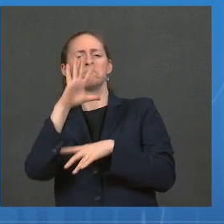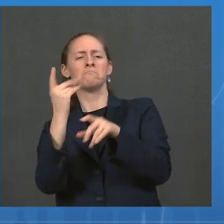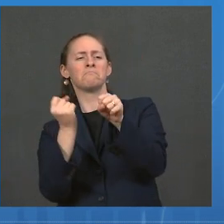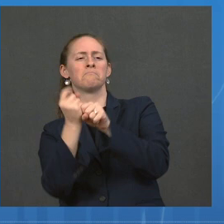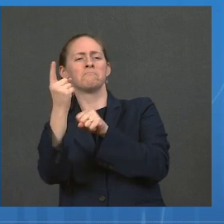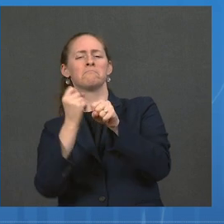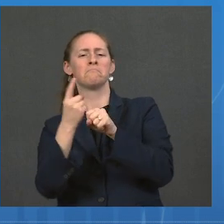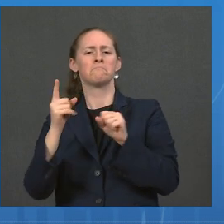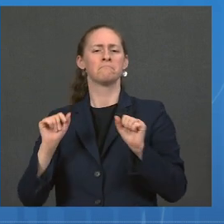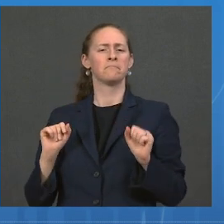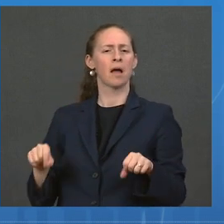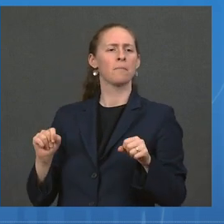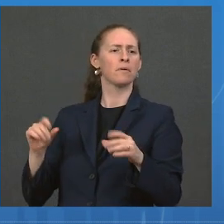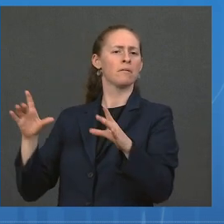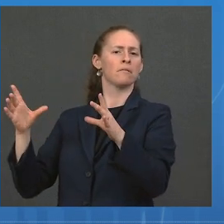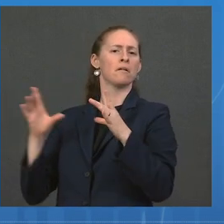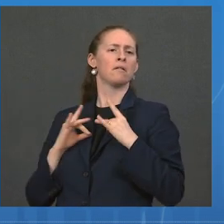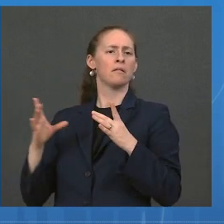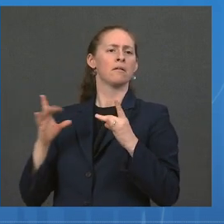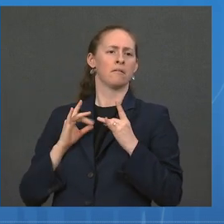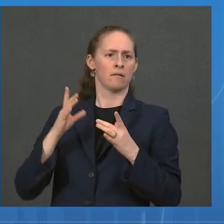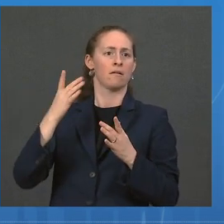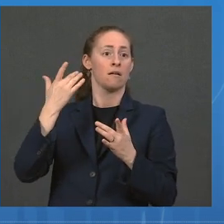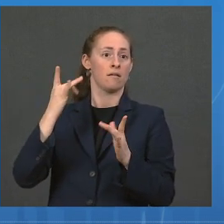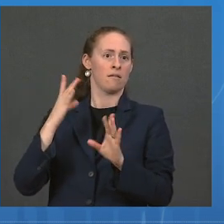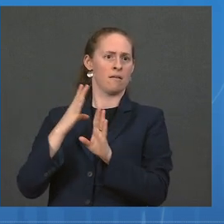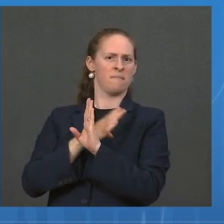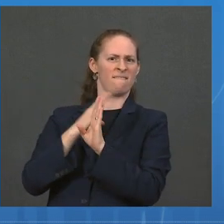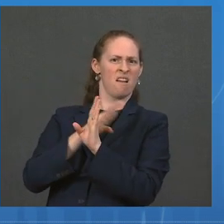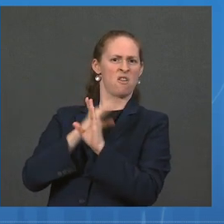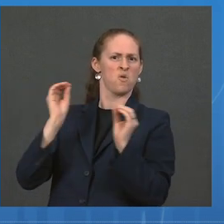prior to the vaccine for that particular pathogen.